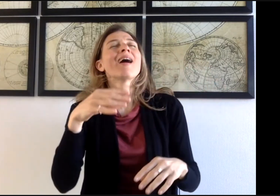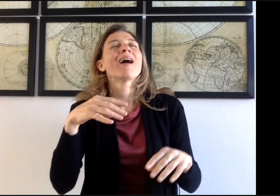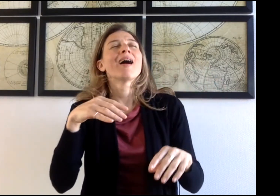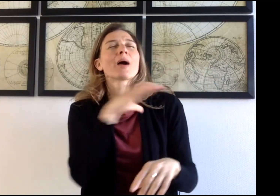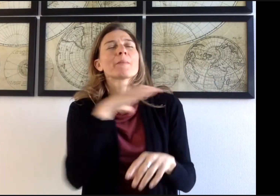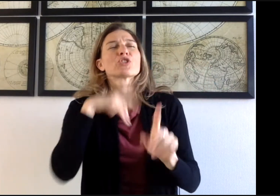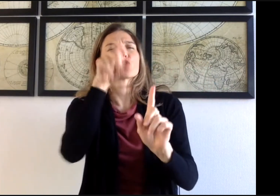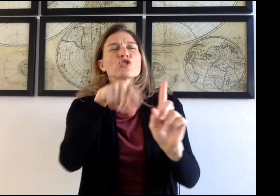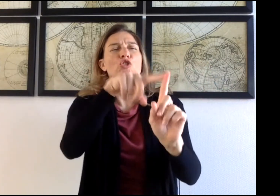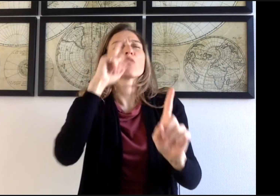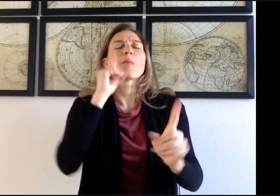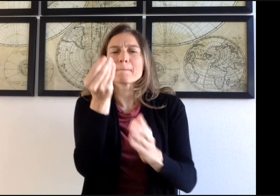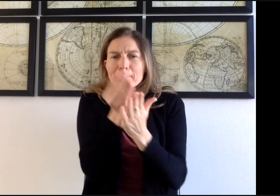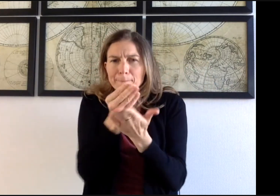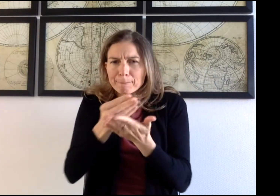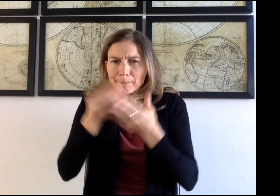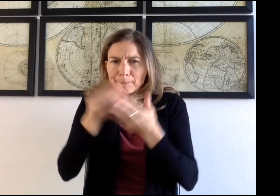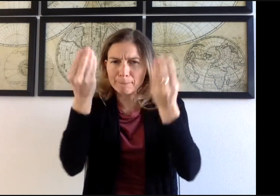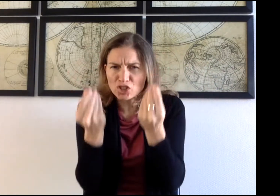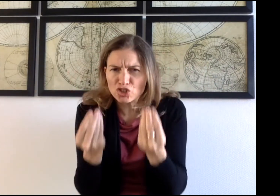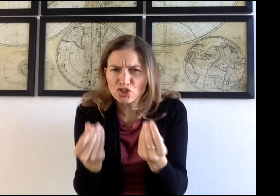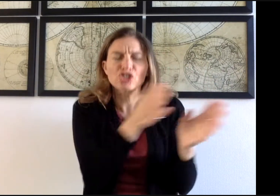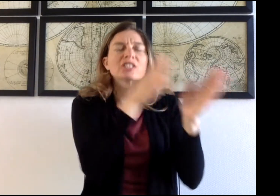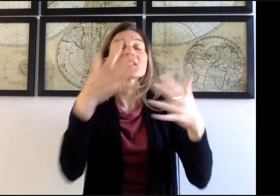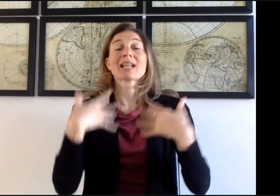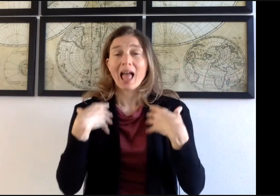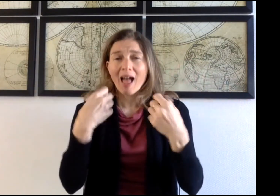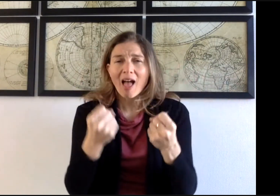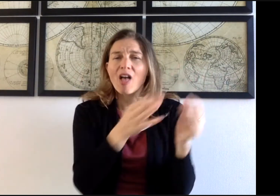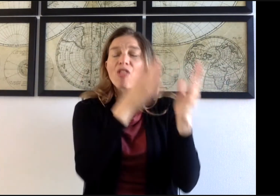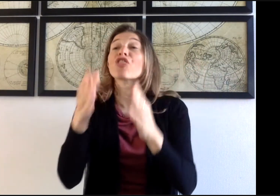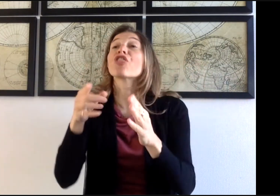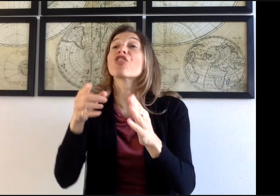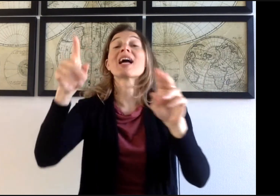to the Commissioners for international cooperation and humanitarian action.